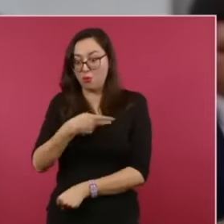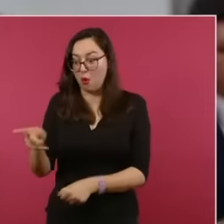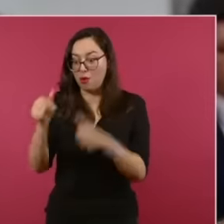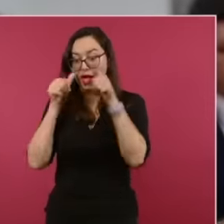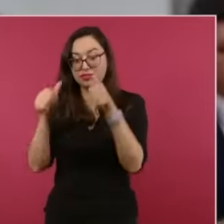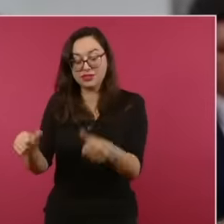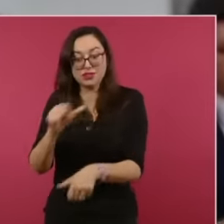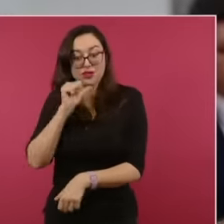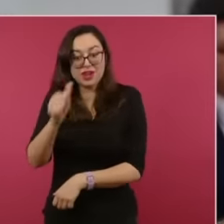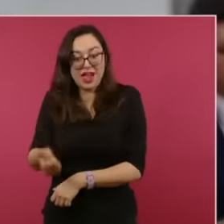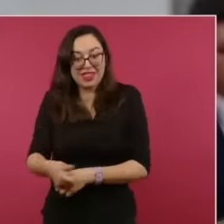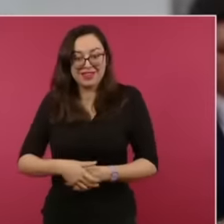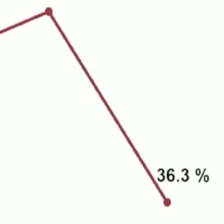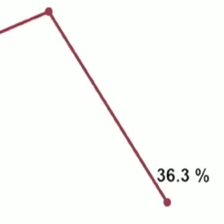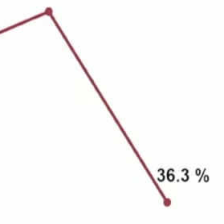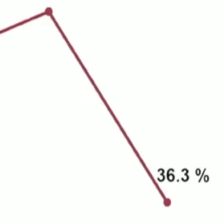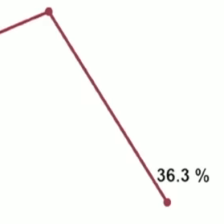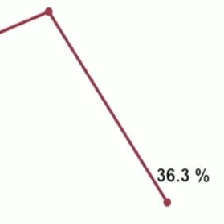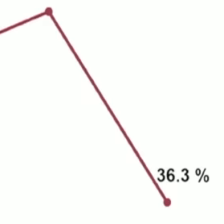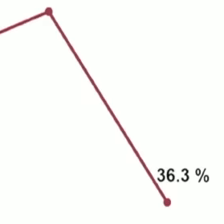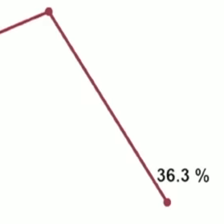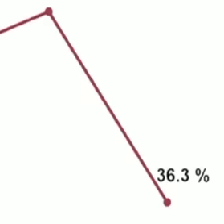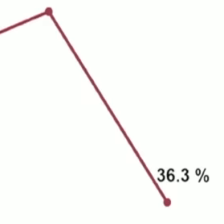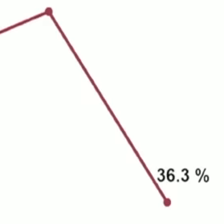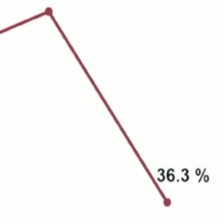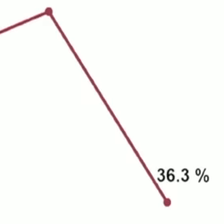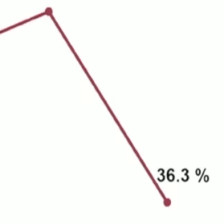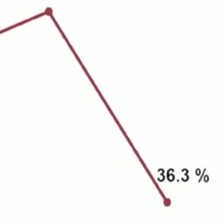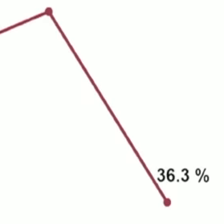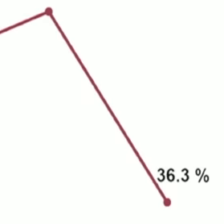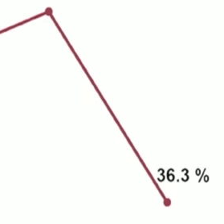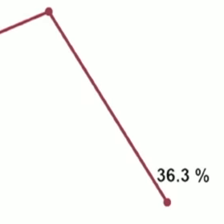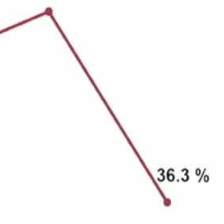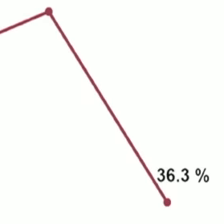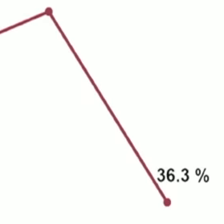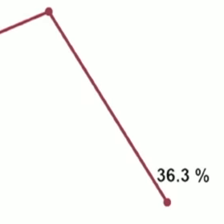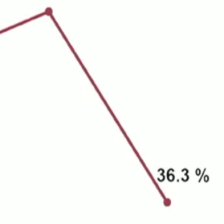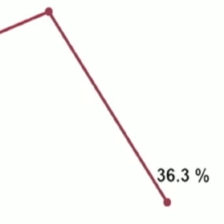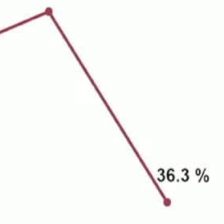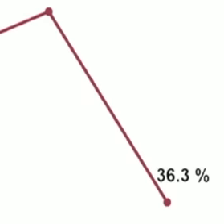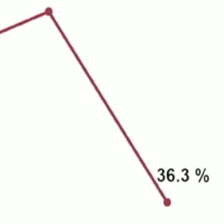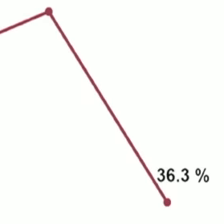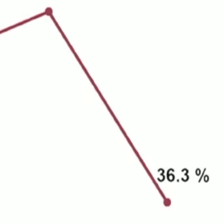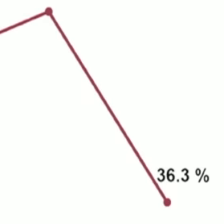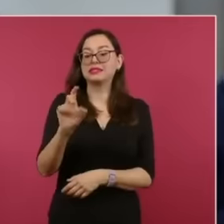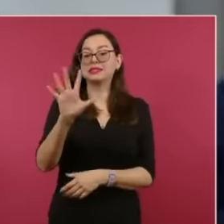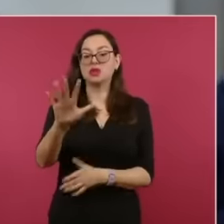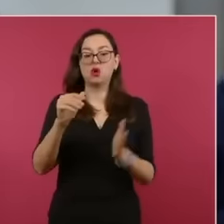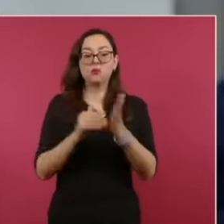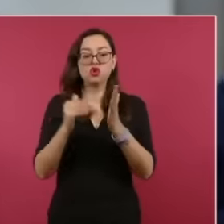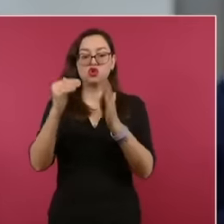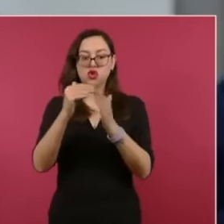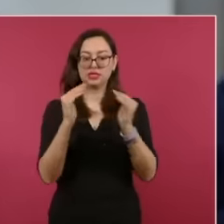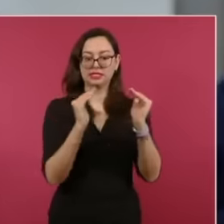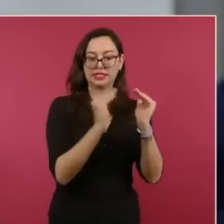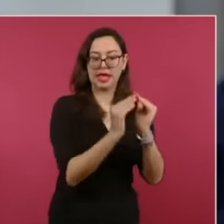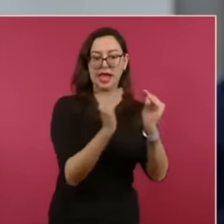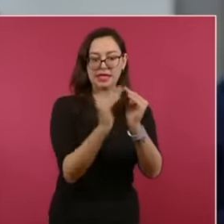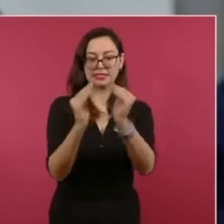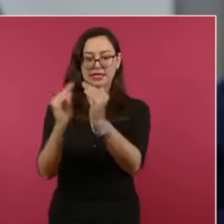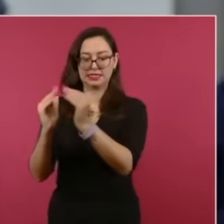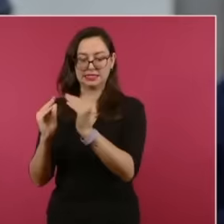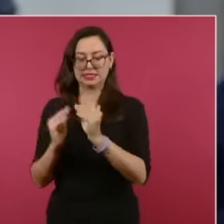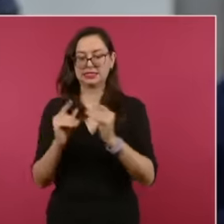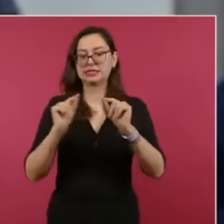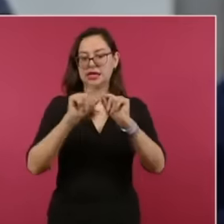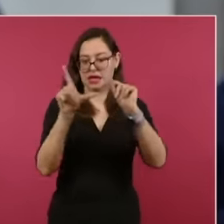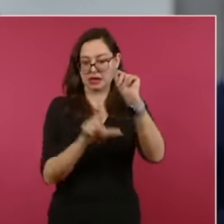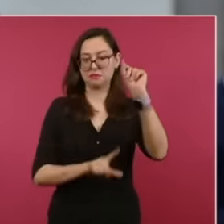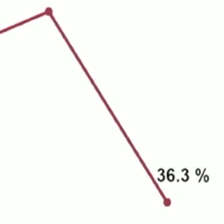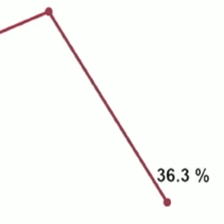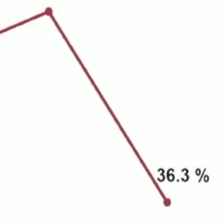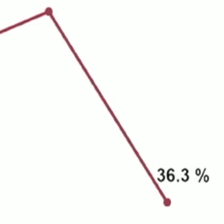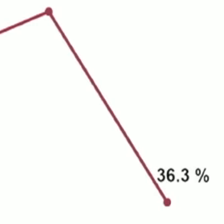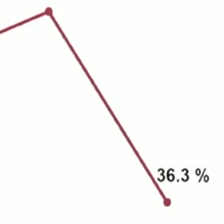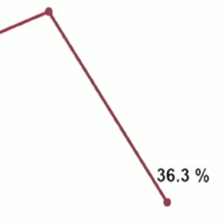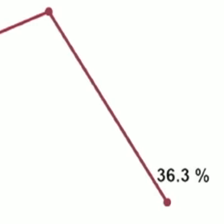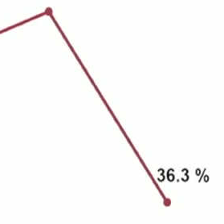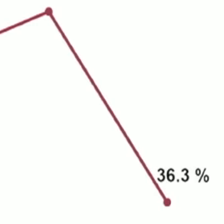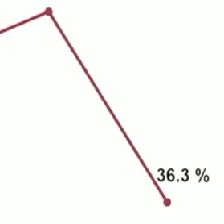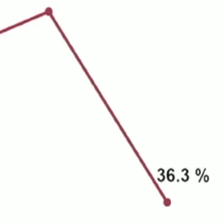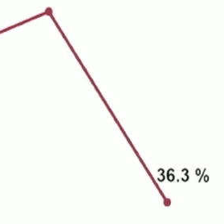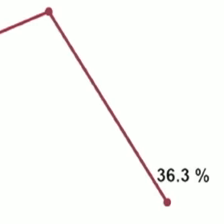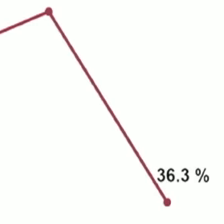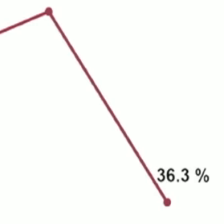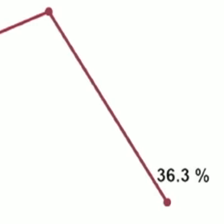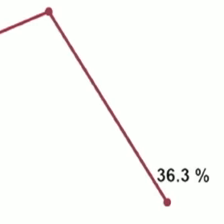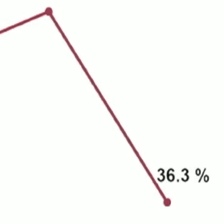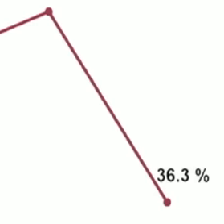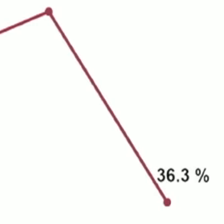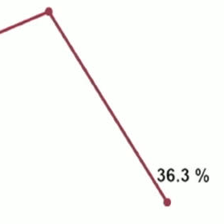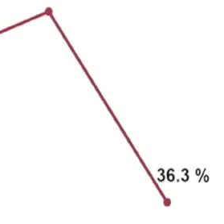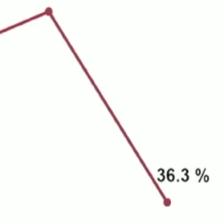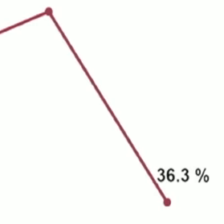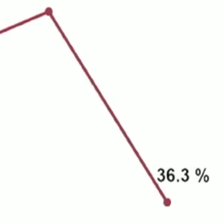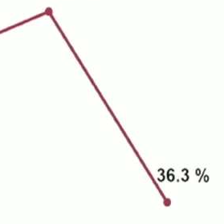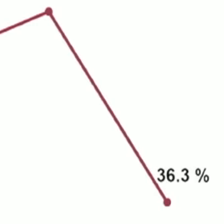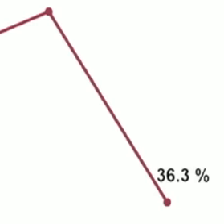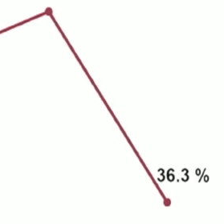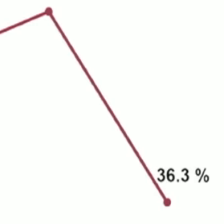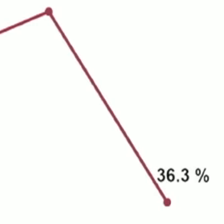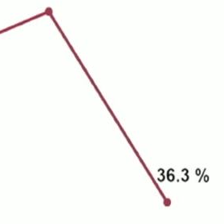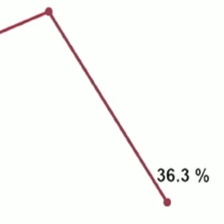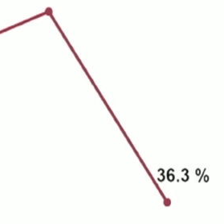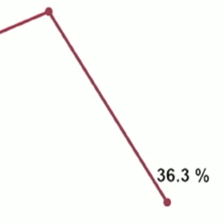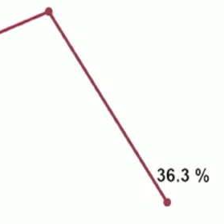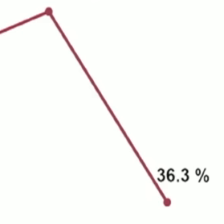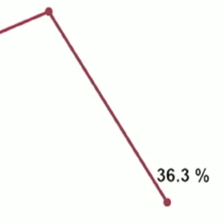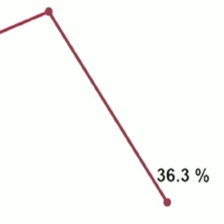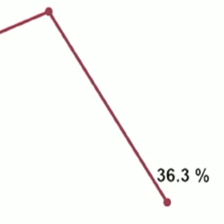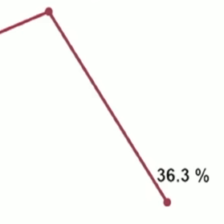expenses that does the Inegi, for example, this year they are going to raise the one in July that they are going to make known